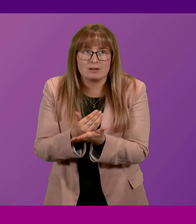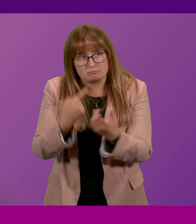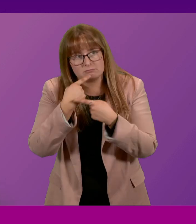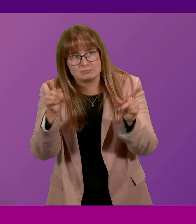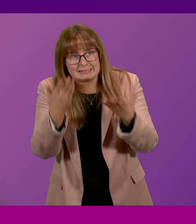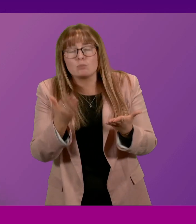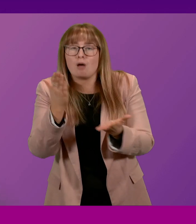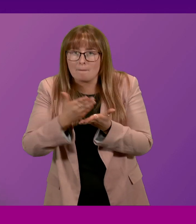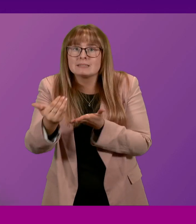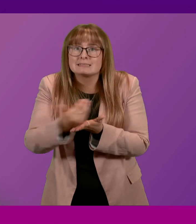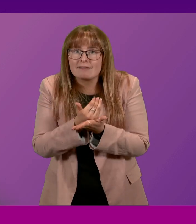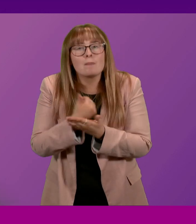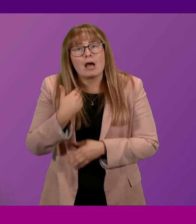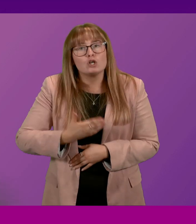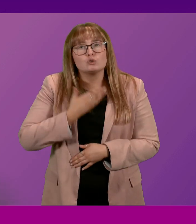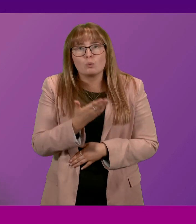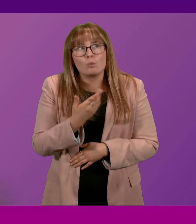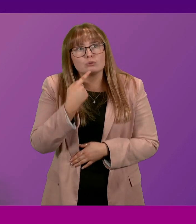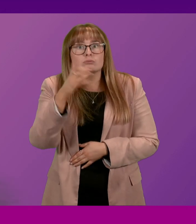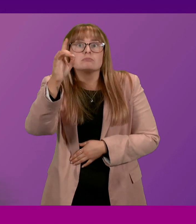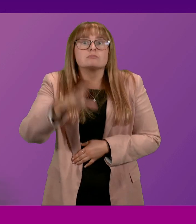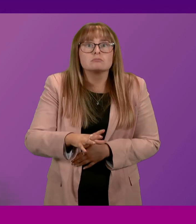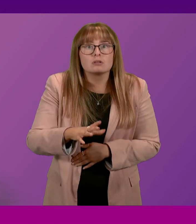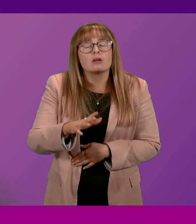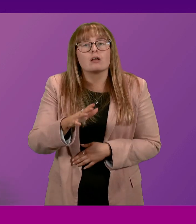I do not want in any way to suggest anything other than that there must